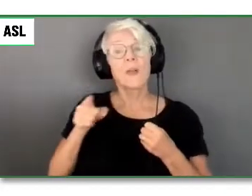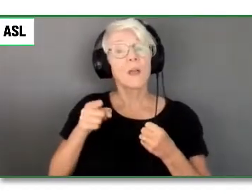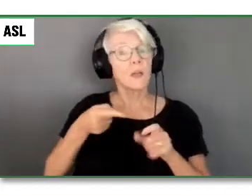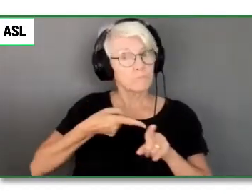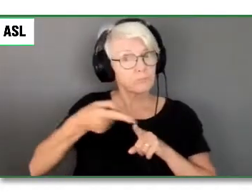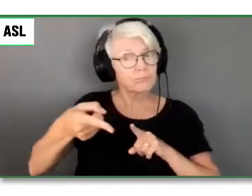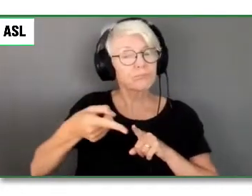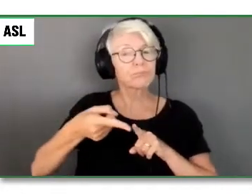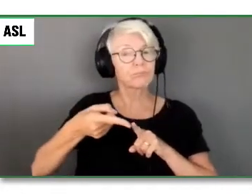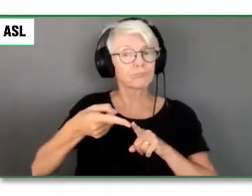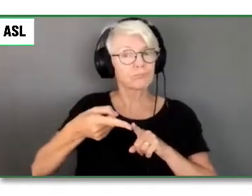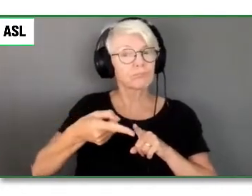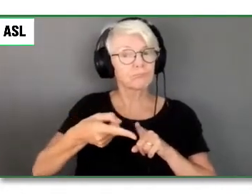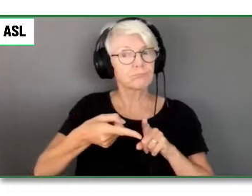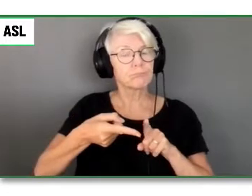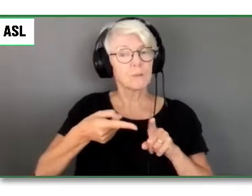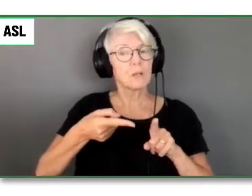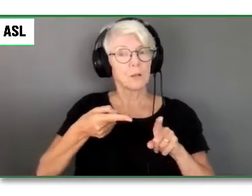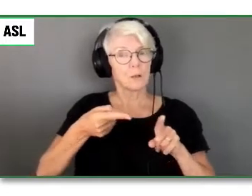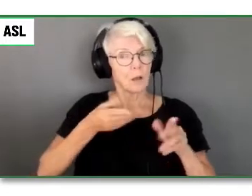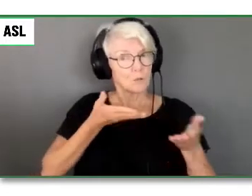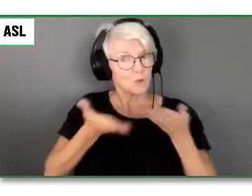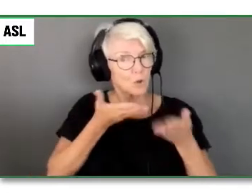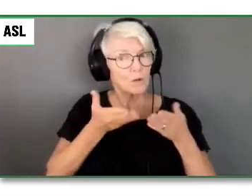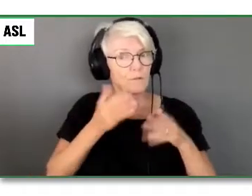disabilities throughout their lifespan.